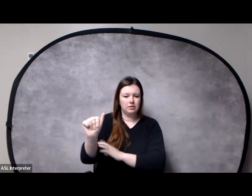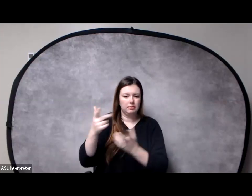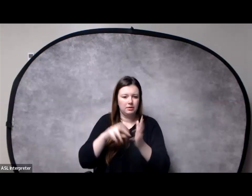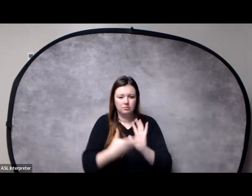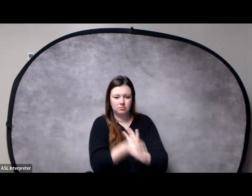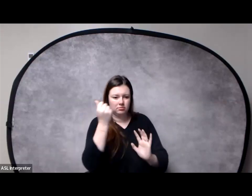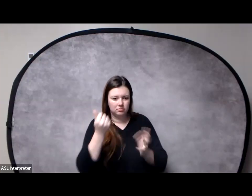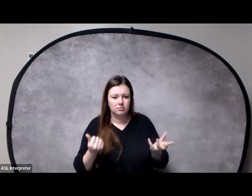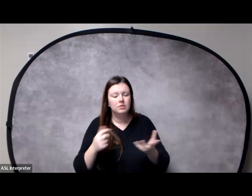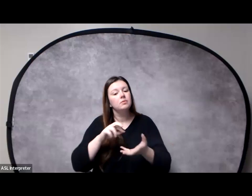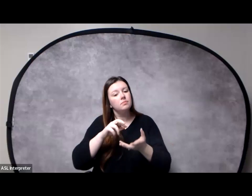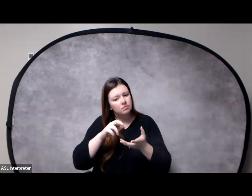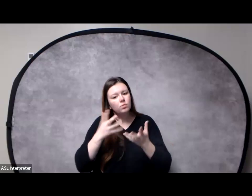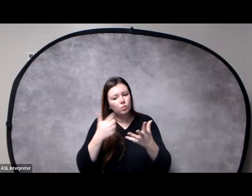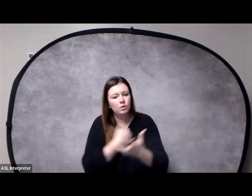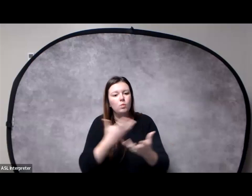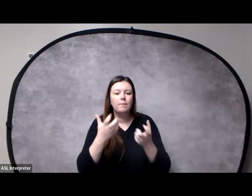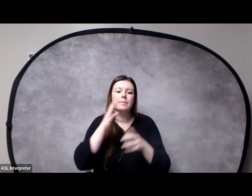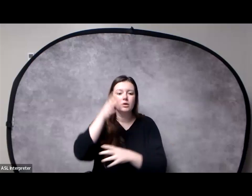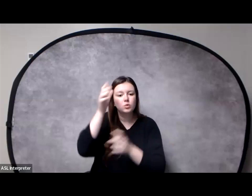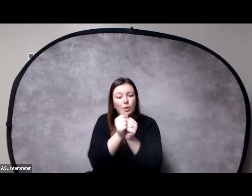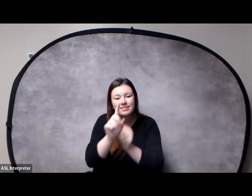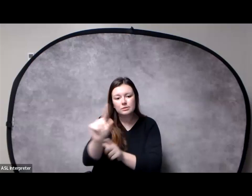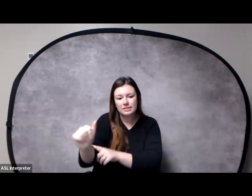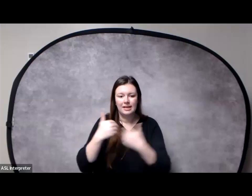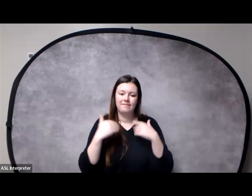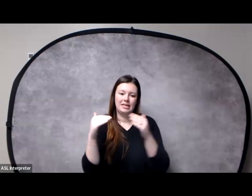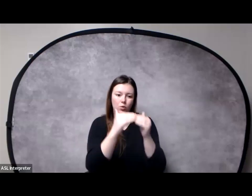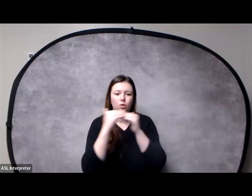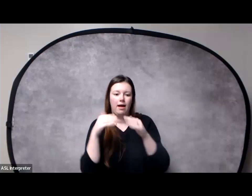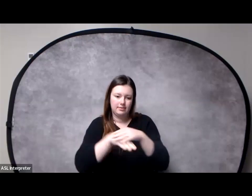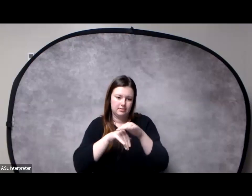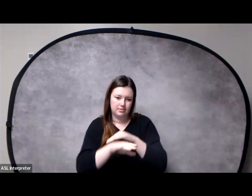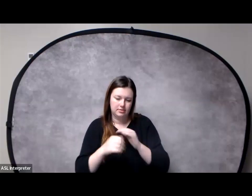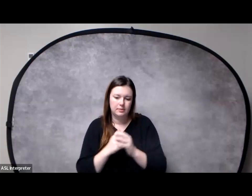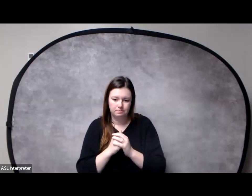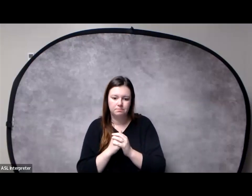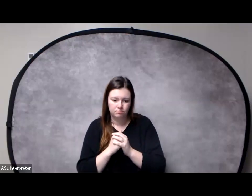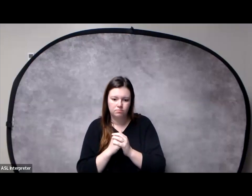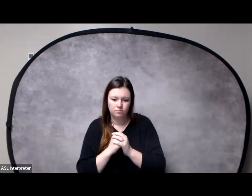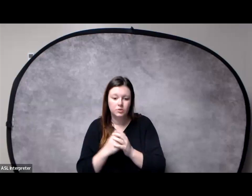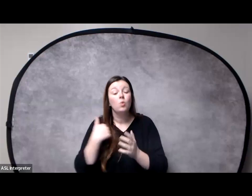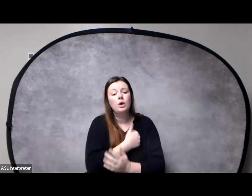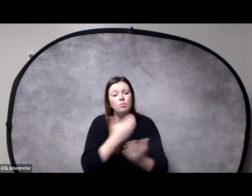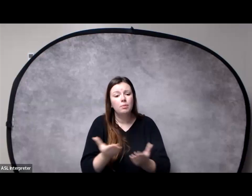equal access. So we're proposing a revision to address discrimination